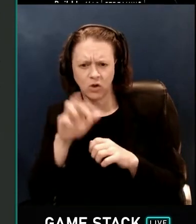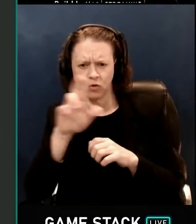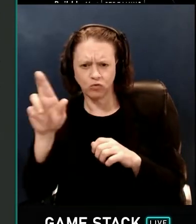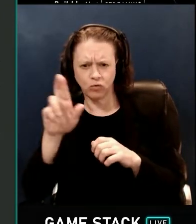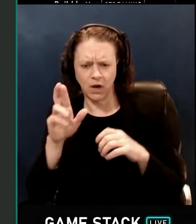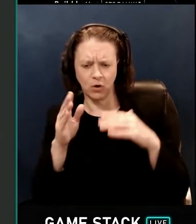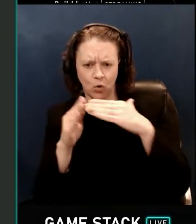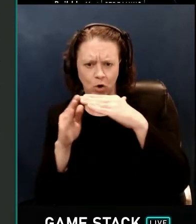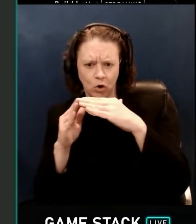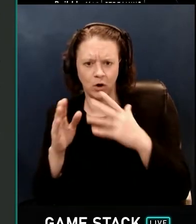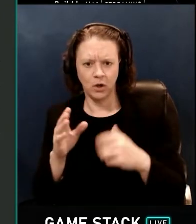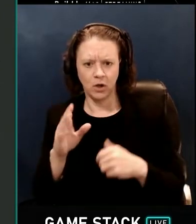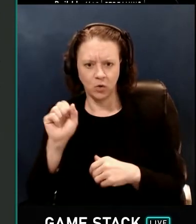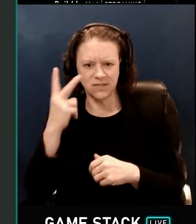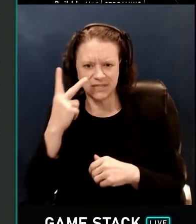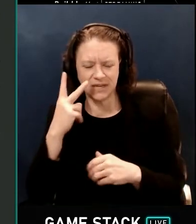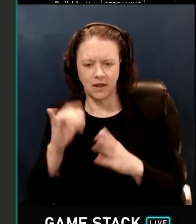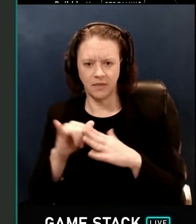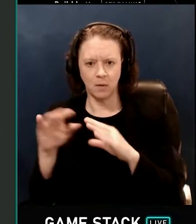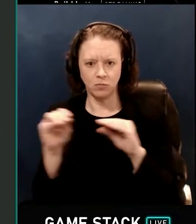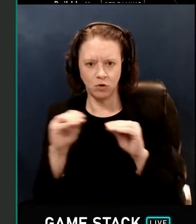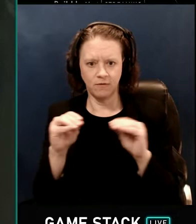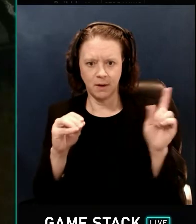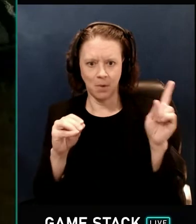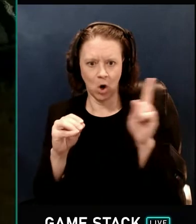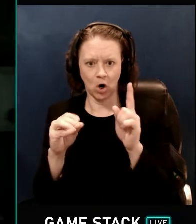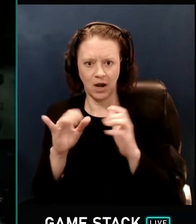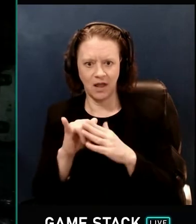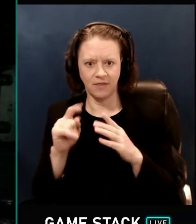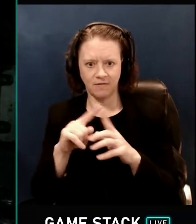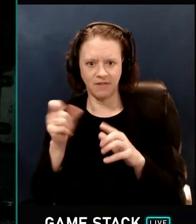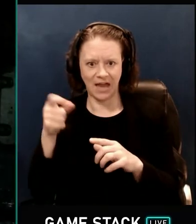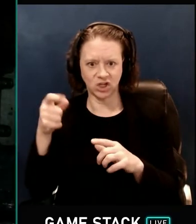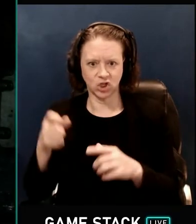watch for the moving bar and the flash. “Watch it, warm.”